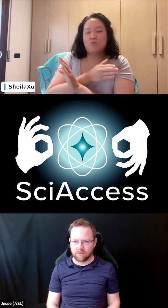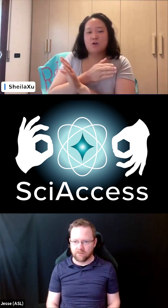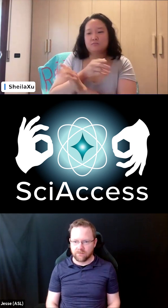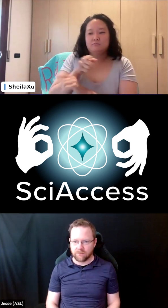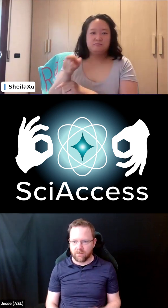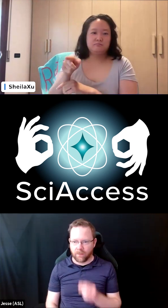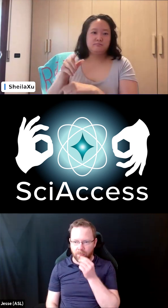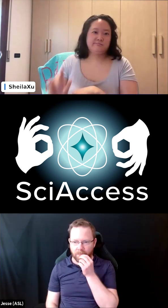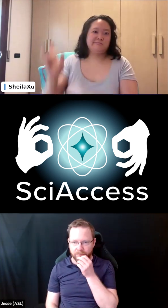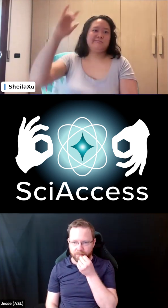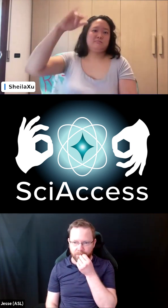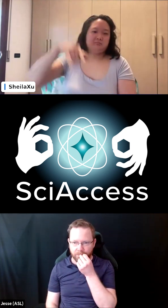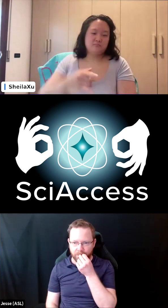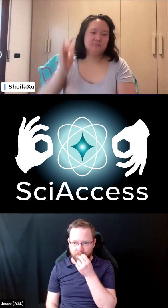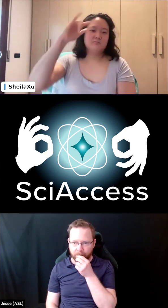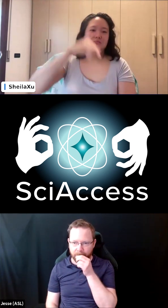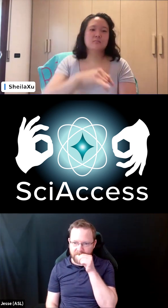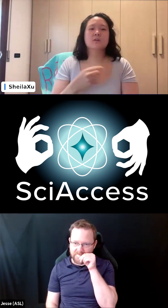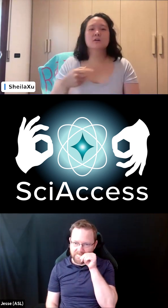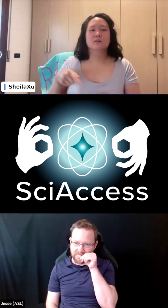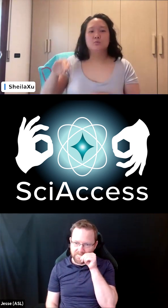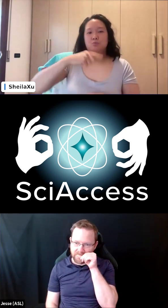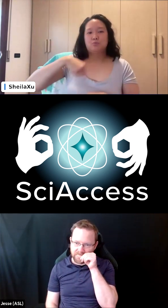About a month before the flight we were in Arizona.